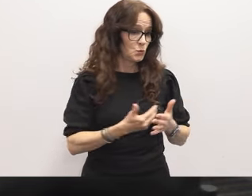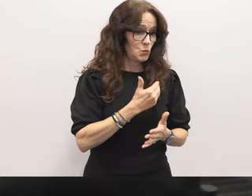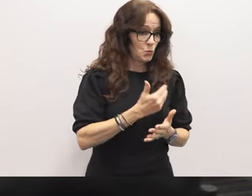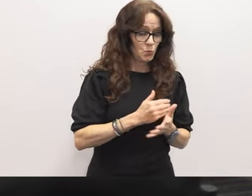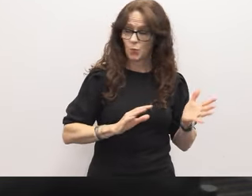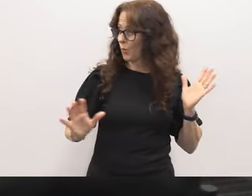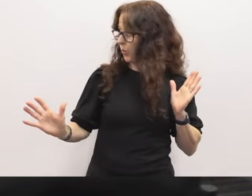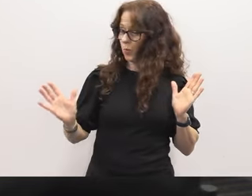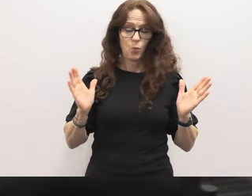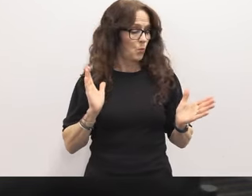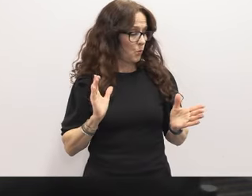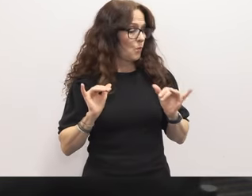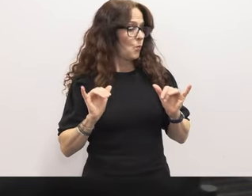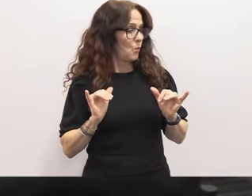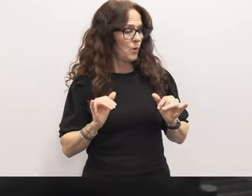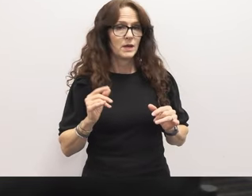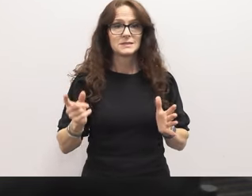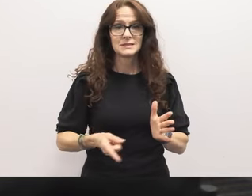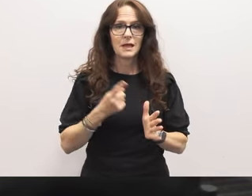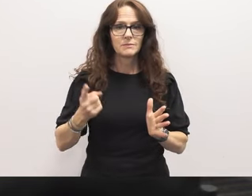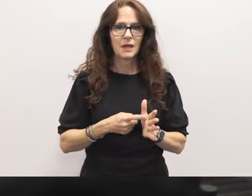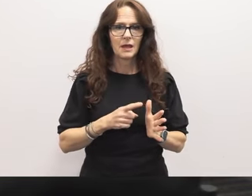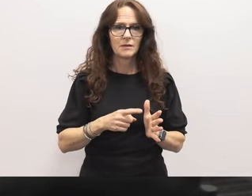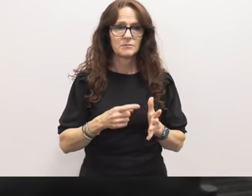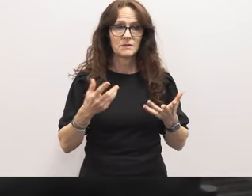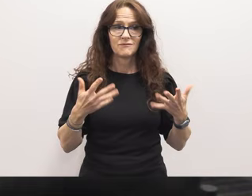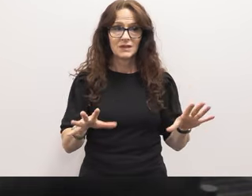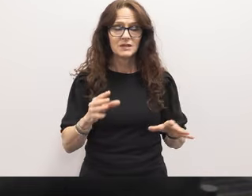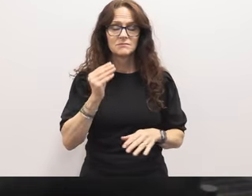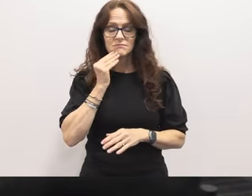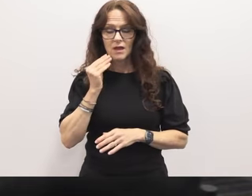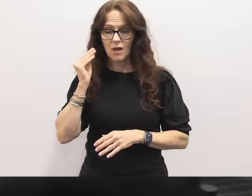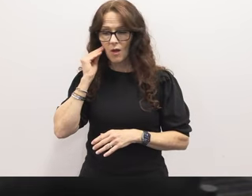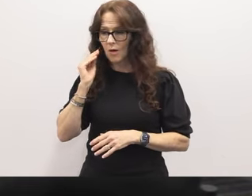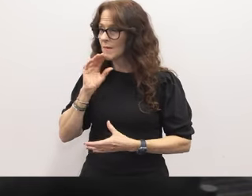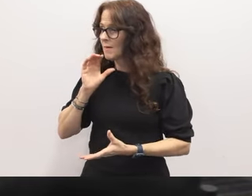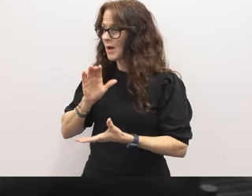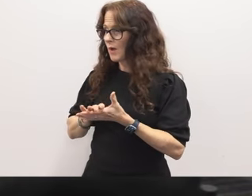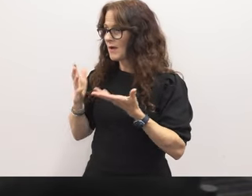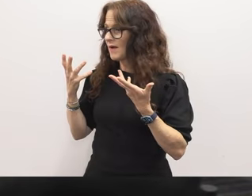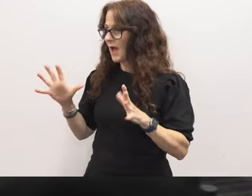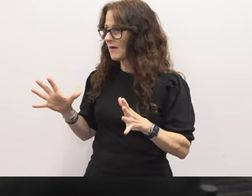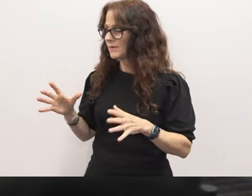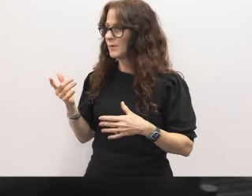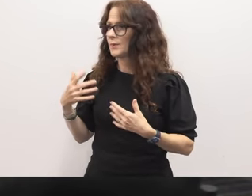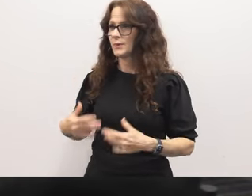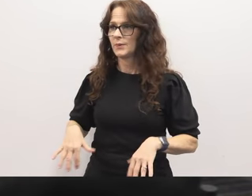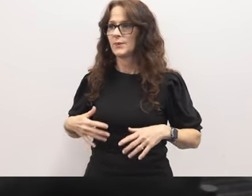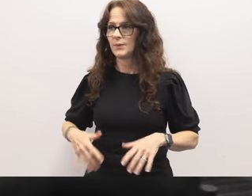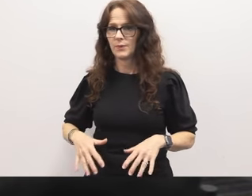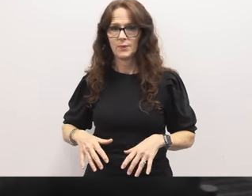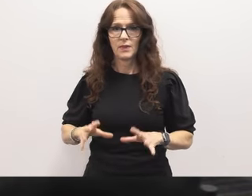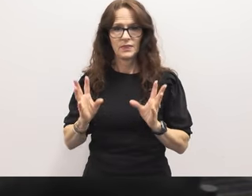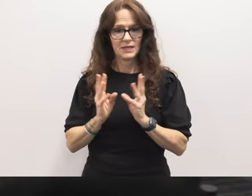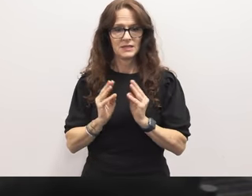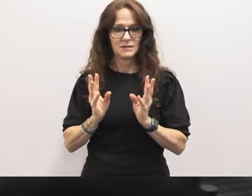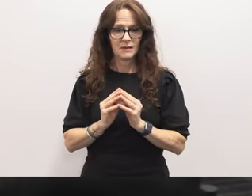And I remember times when I would go home to my wife after one of these meetings and someone had,